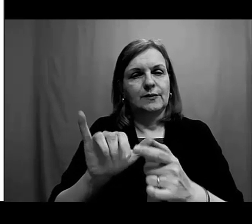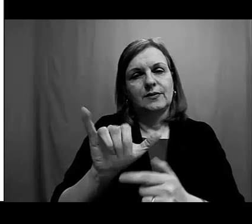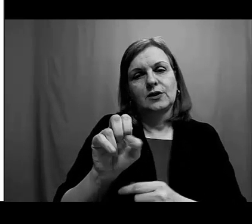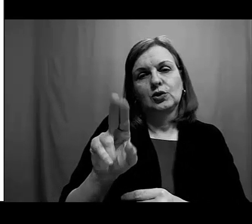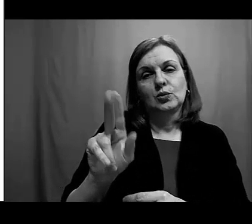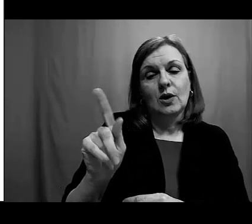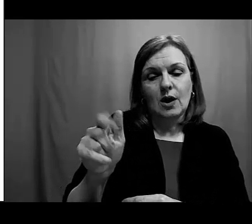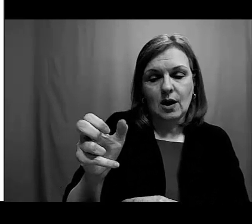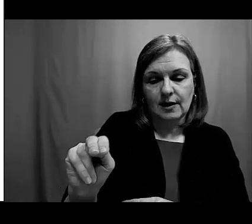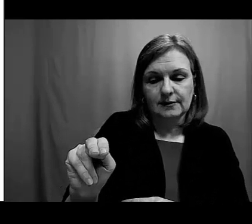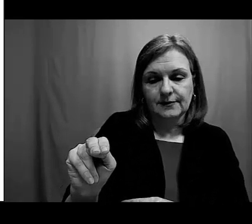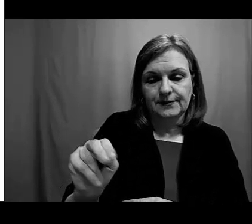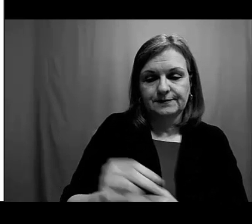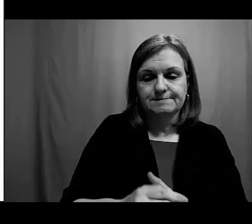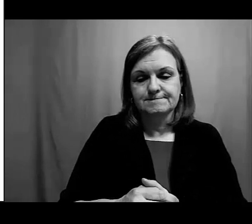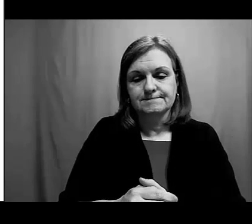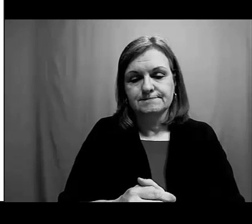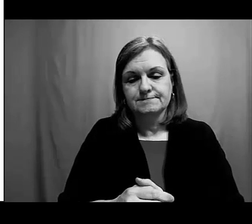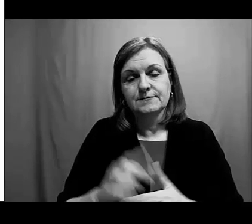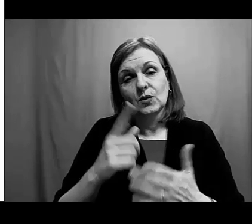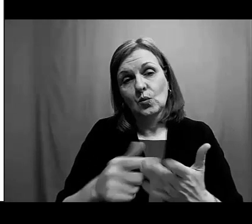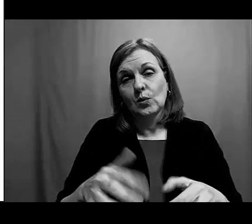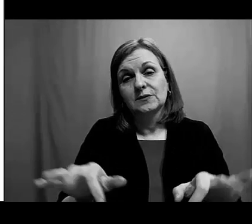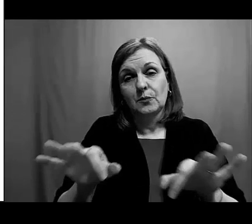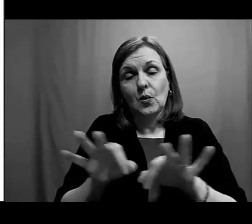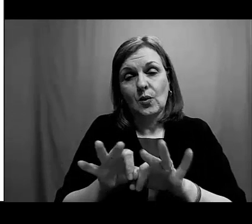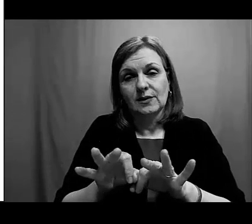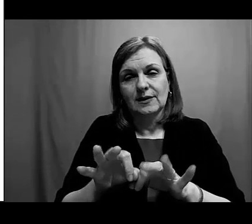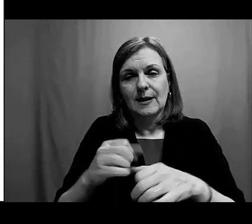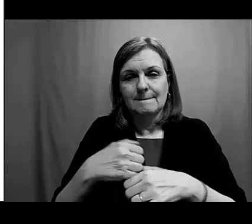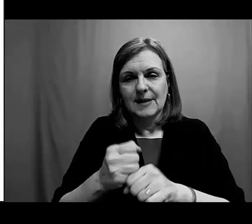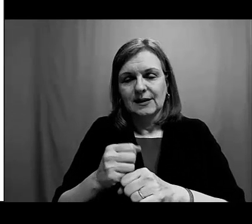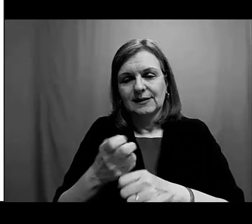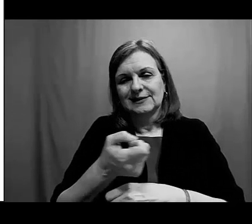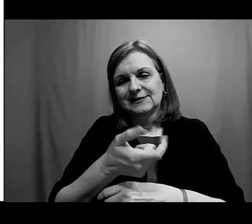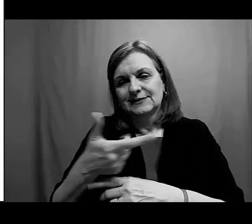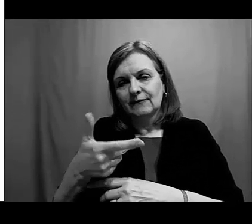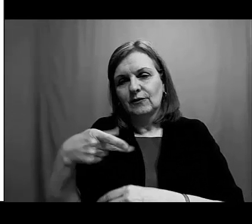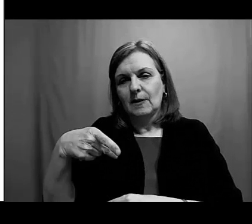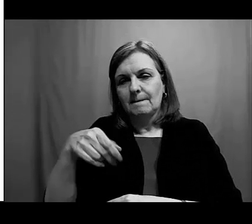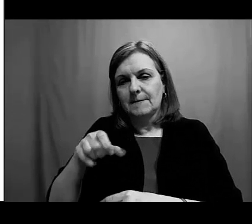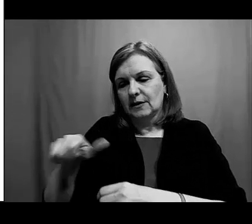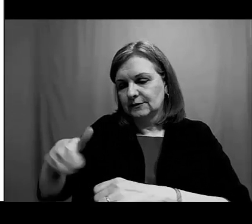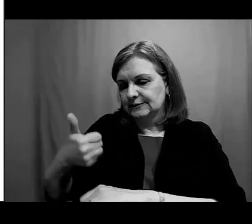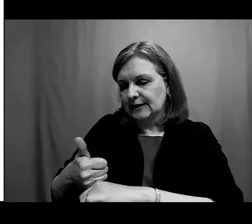and the big thing here is essentially making a string ofparks and reserves that go